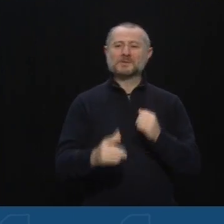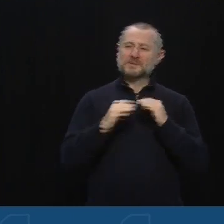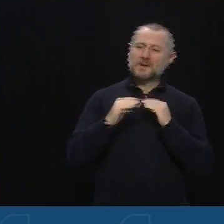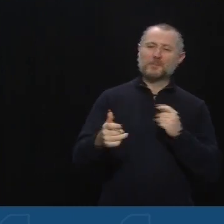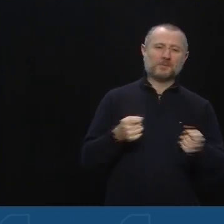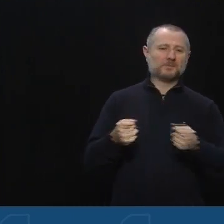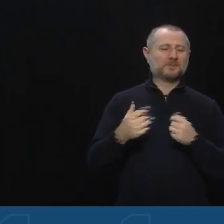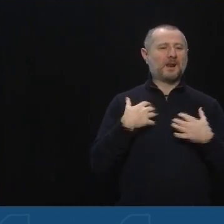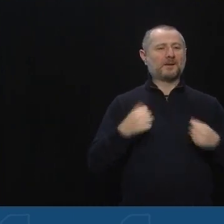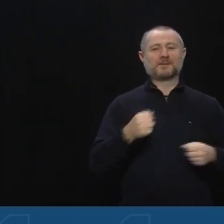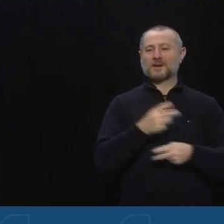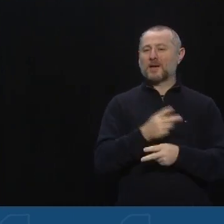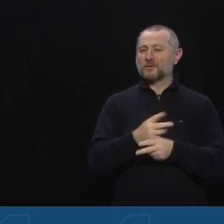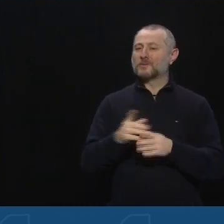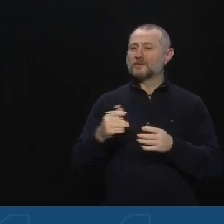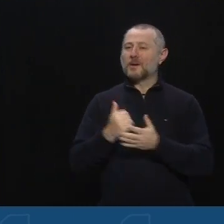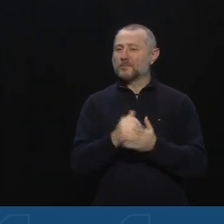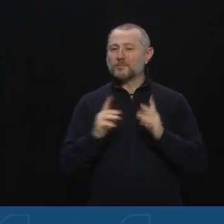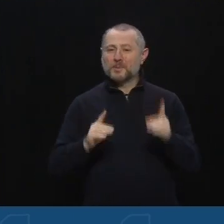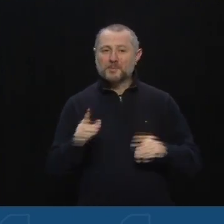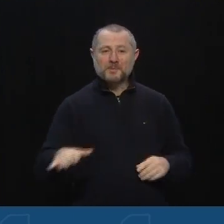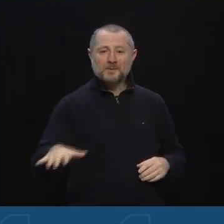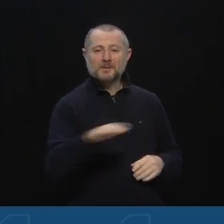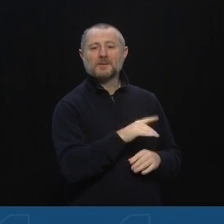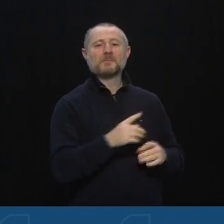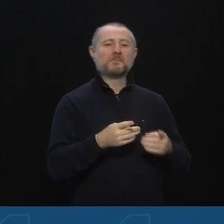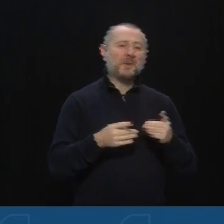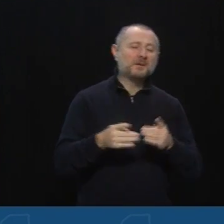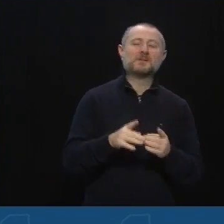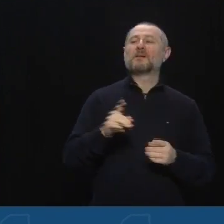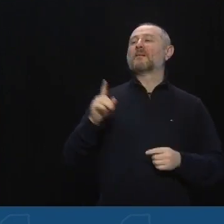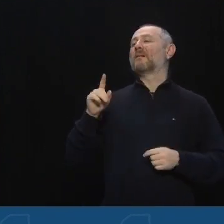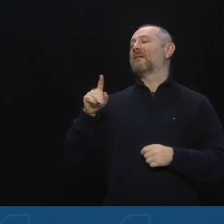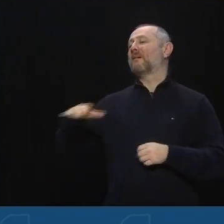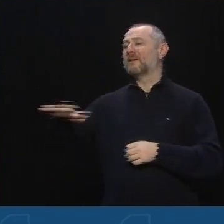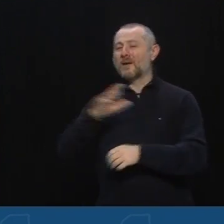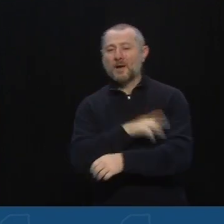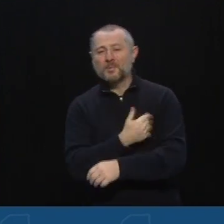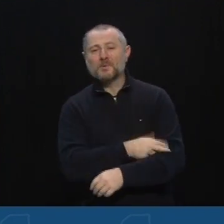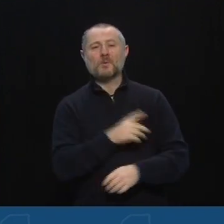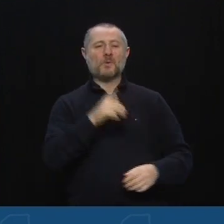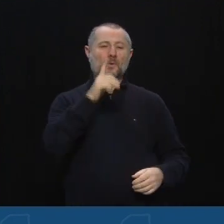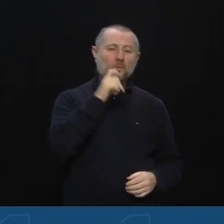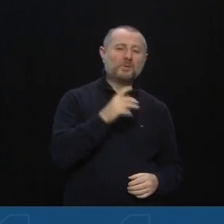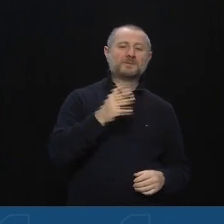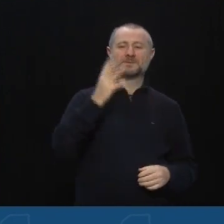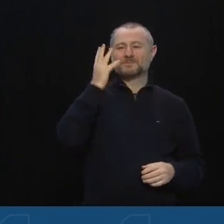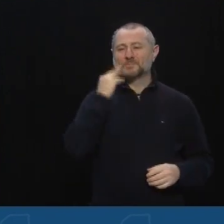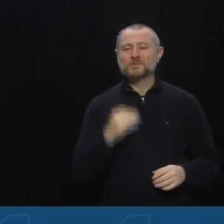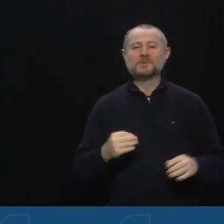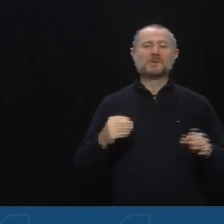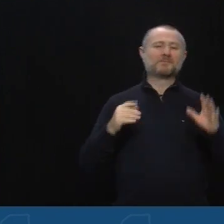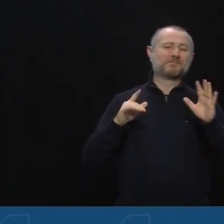HISTORY, $10 BILLION, $10 BILLION TO HELP SUPPORT AND SUSTAIN THIS INDUSTRY. SUPPORT THE PEOPLE OF THE